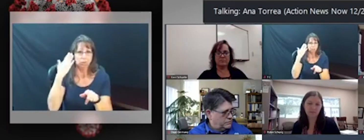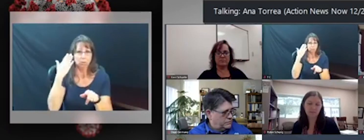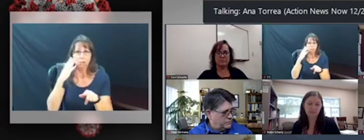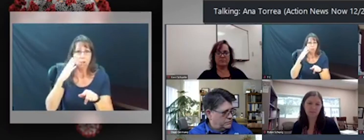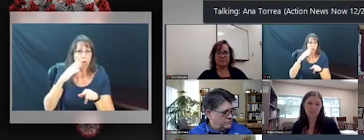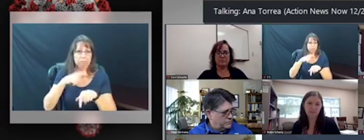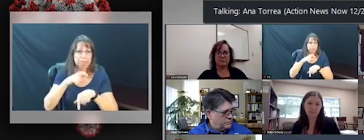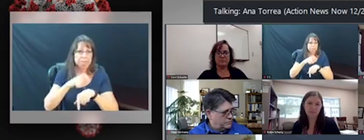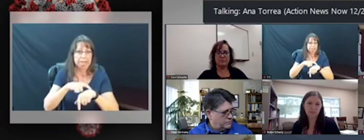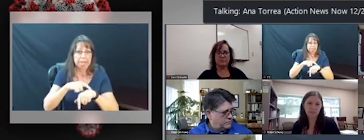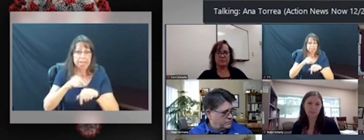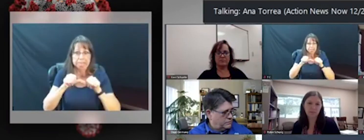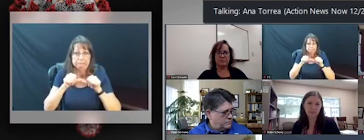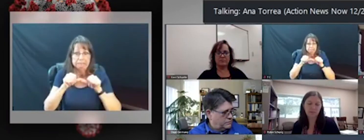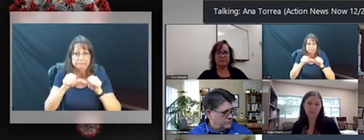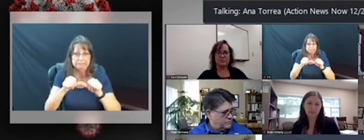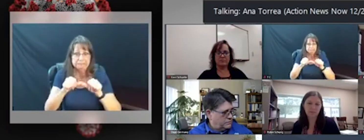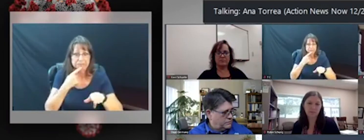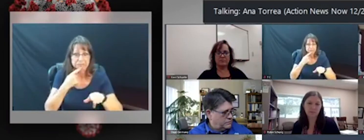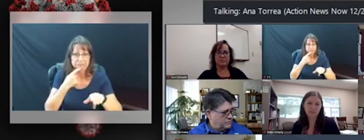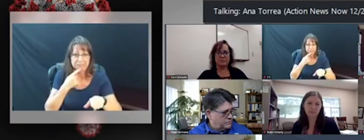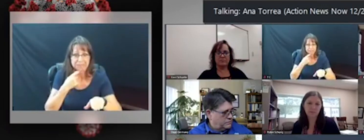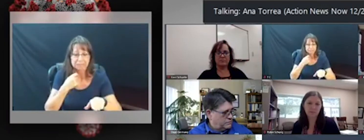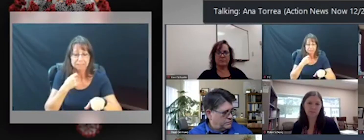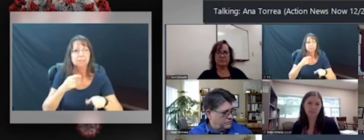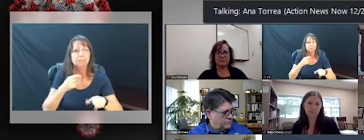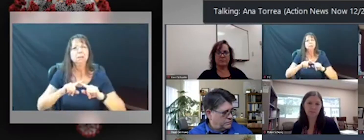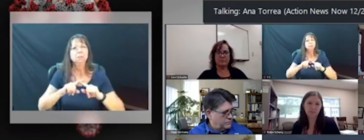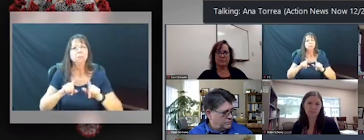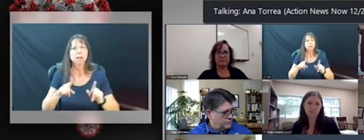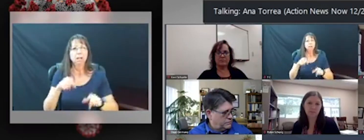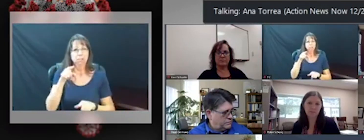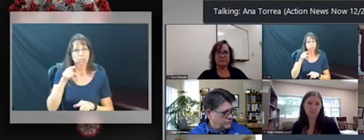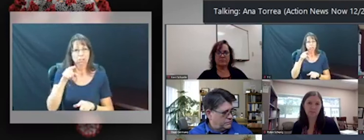perspective, in your opinion, how long could we expect to stay in these restricted tiers?